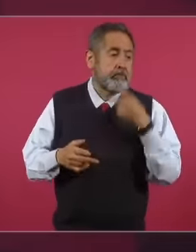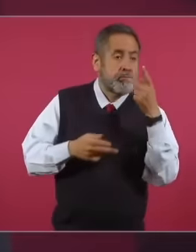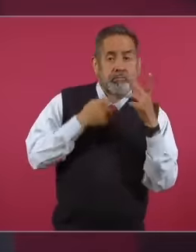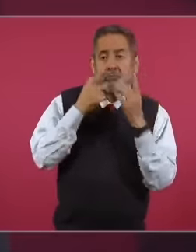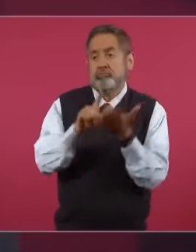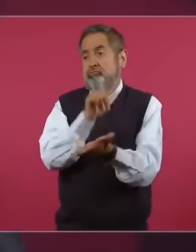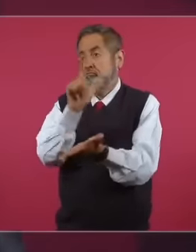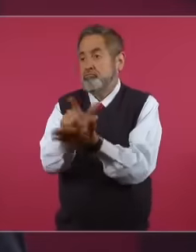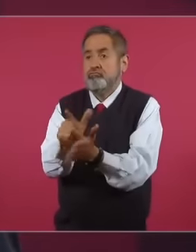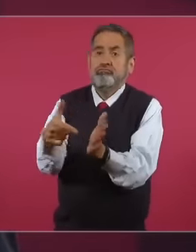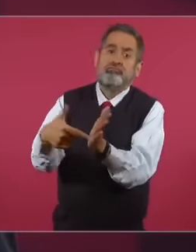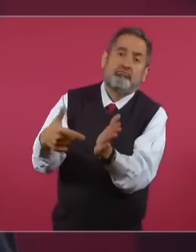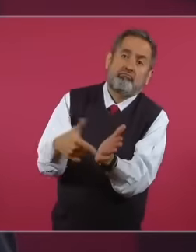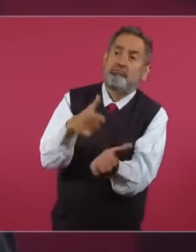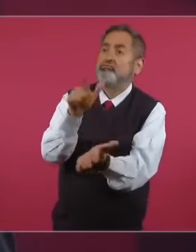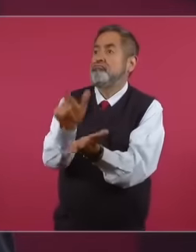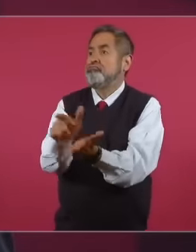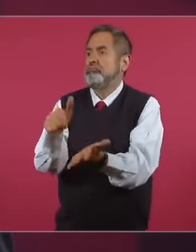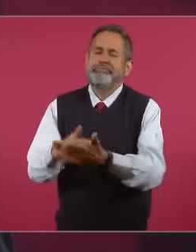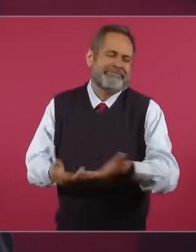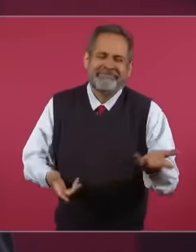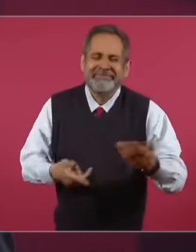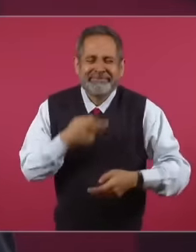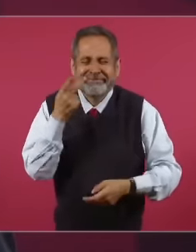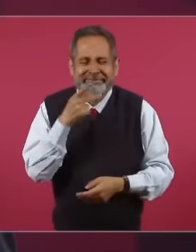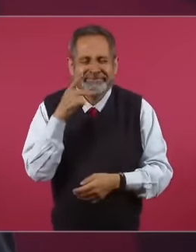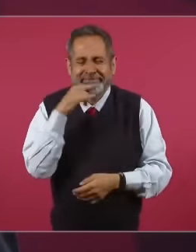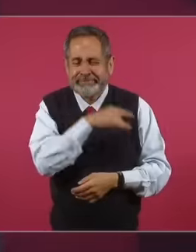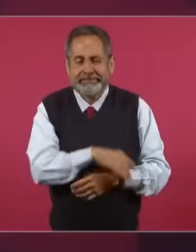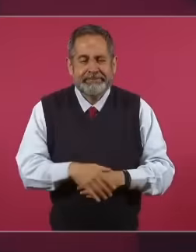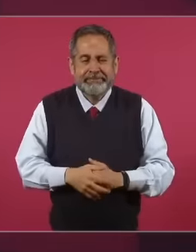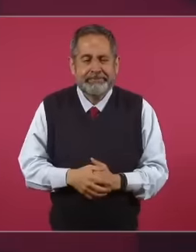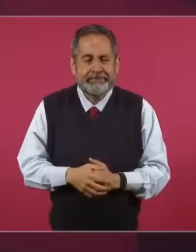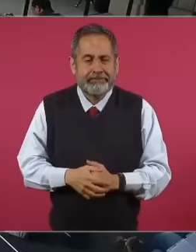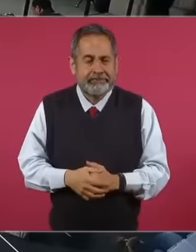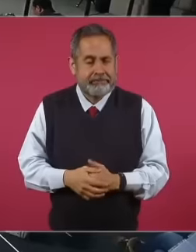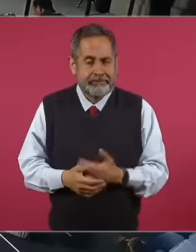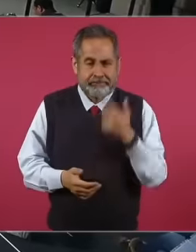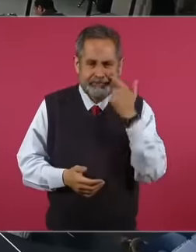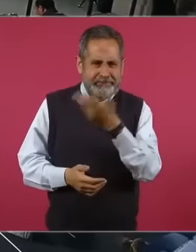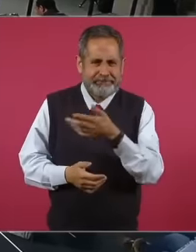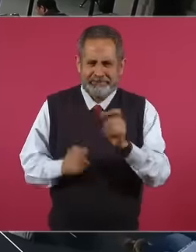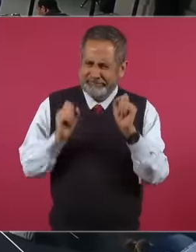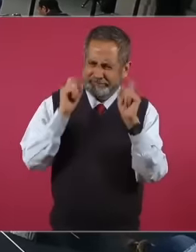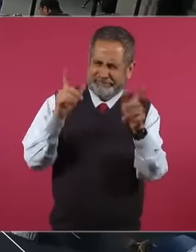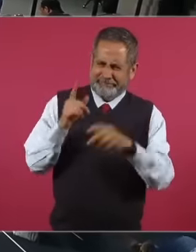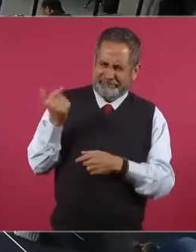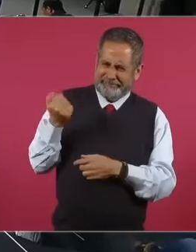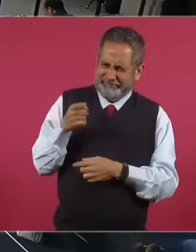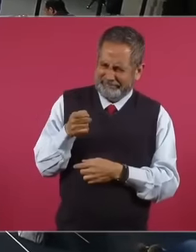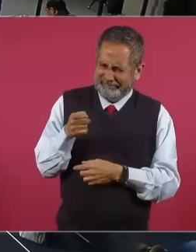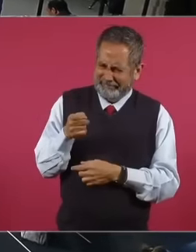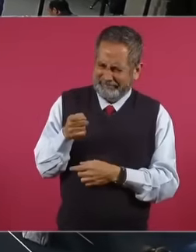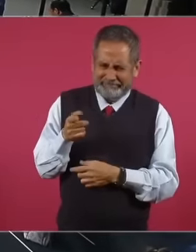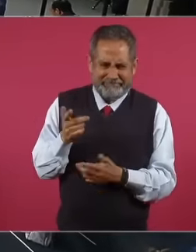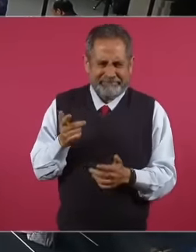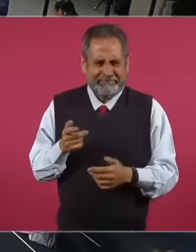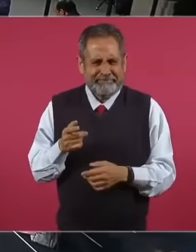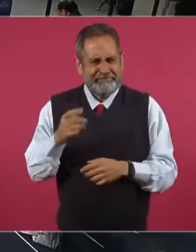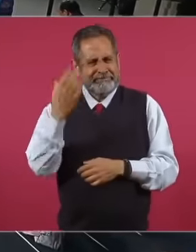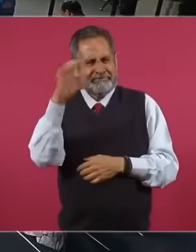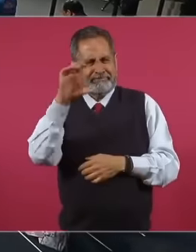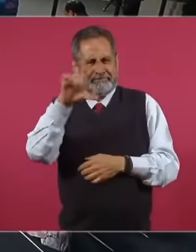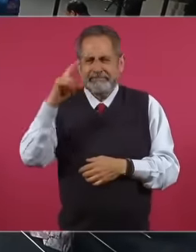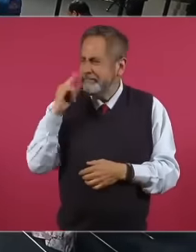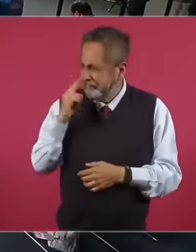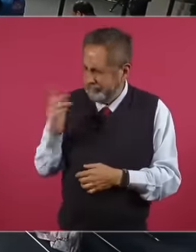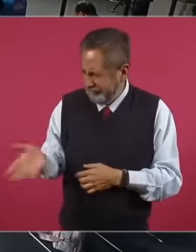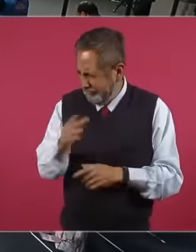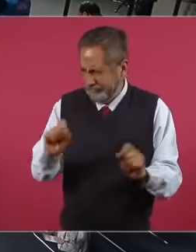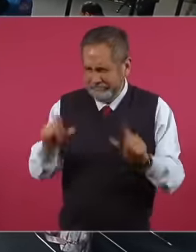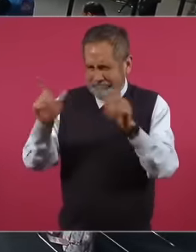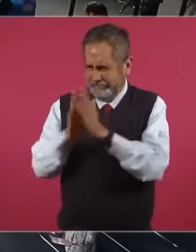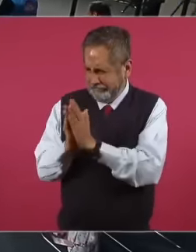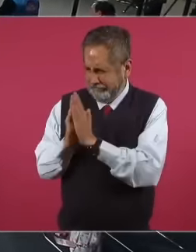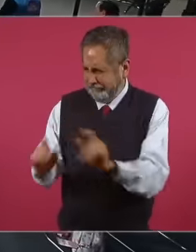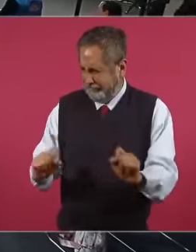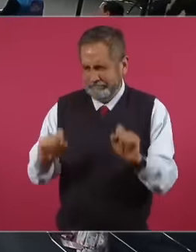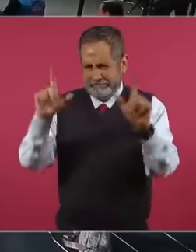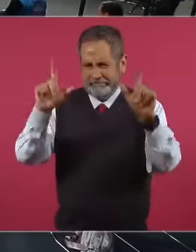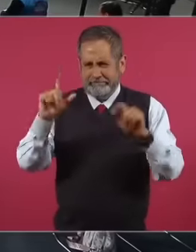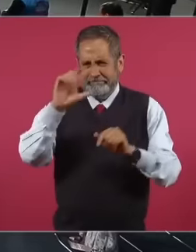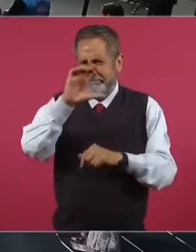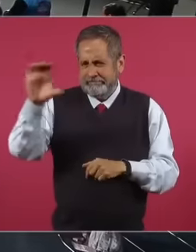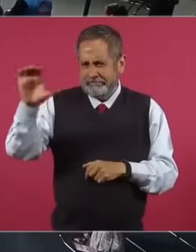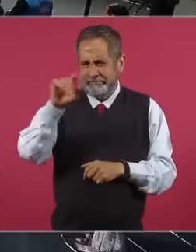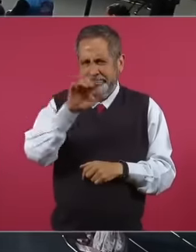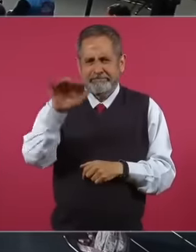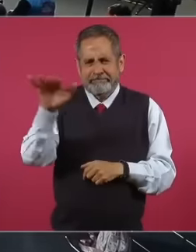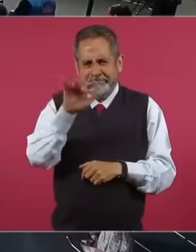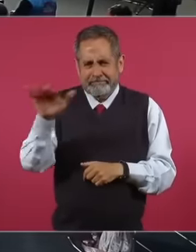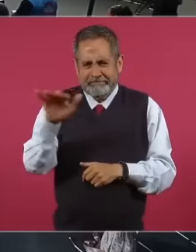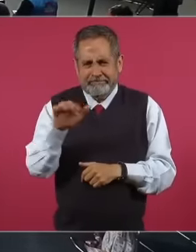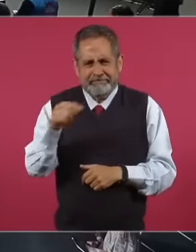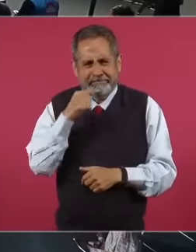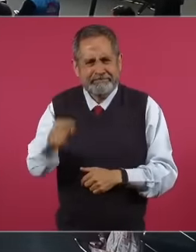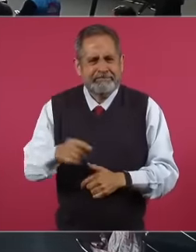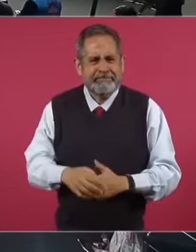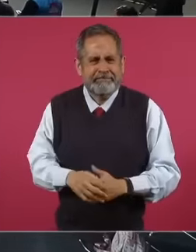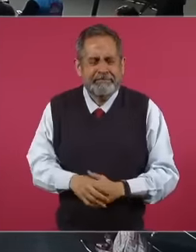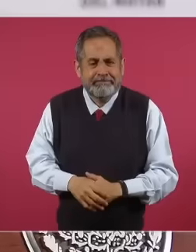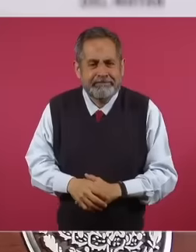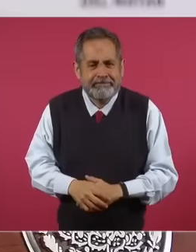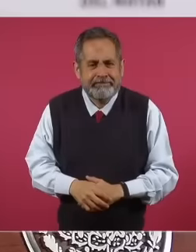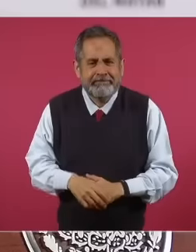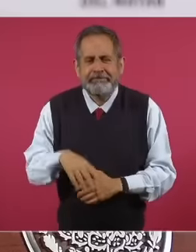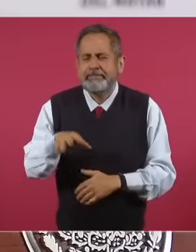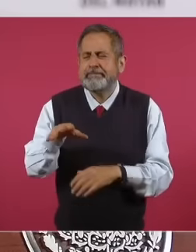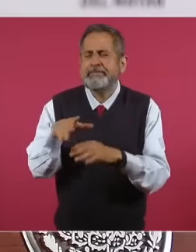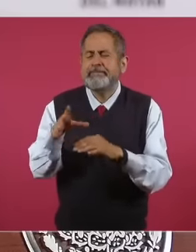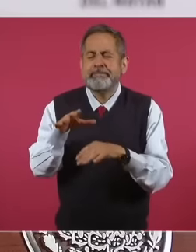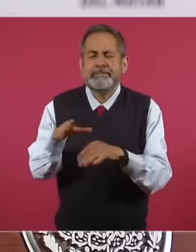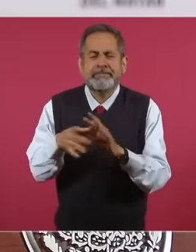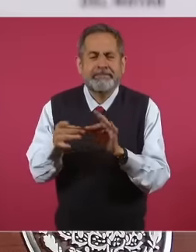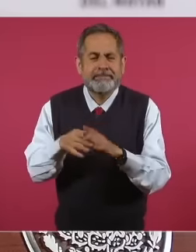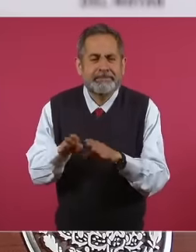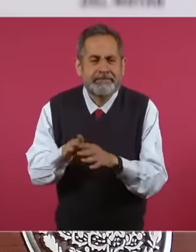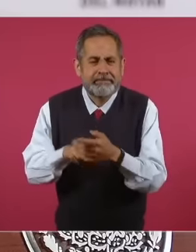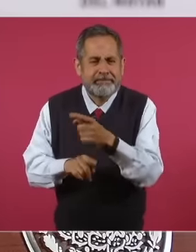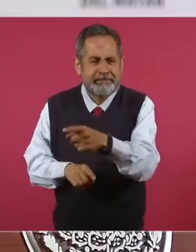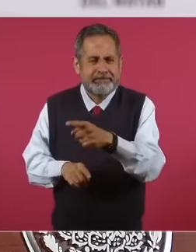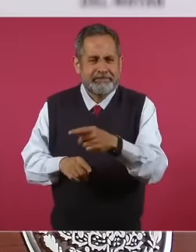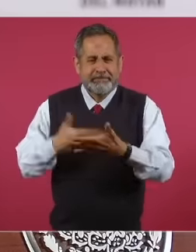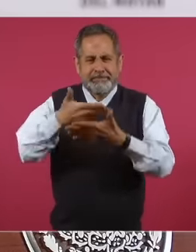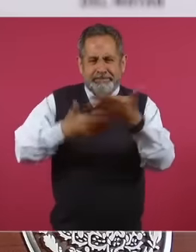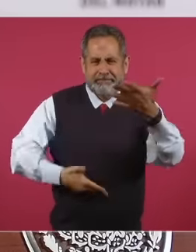law but a paragraph caught my attention, let's see if you put this in favor of this one from the manifesto